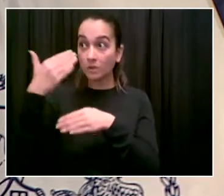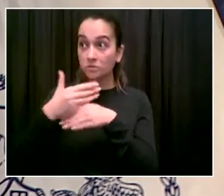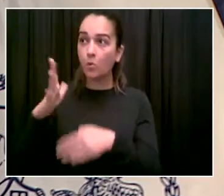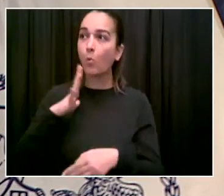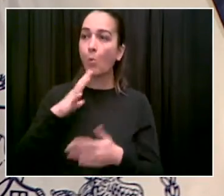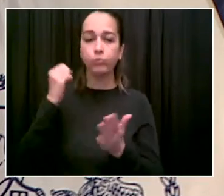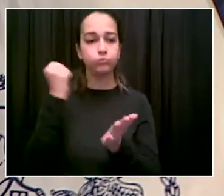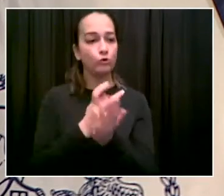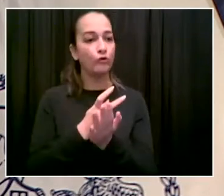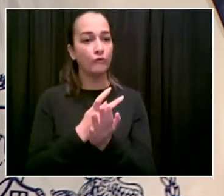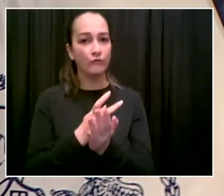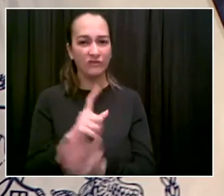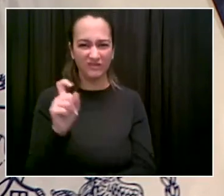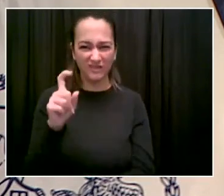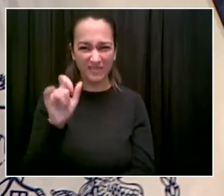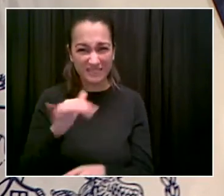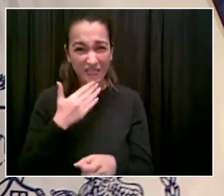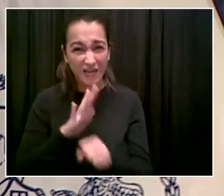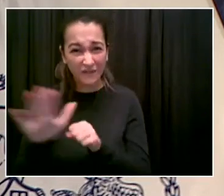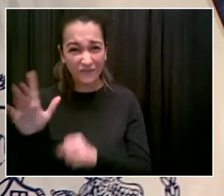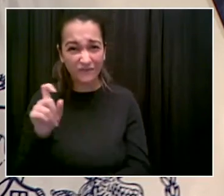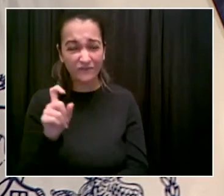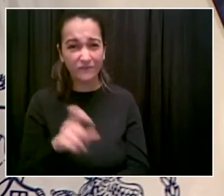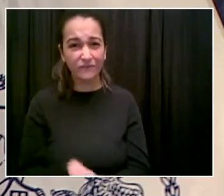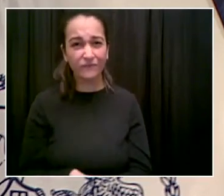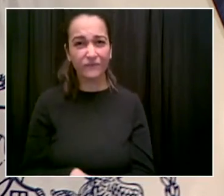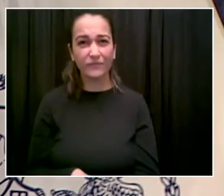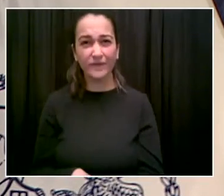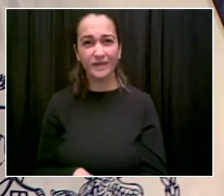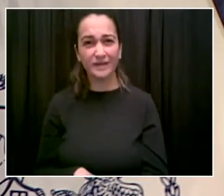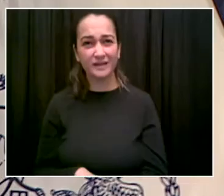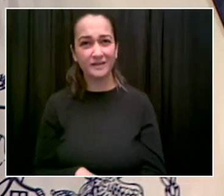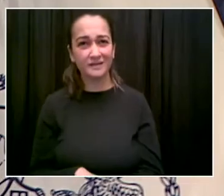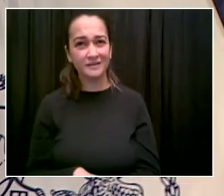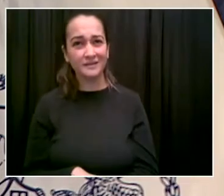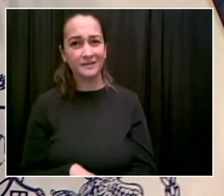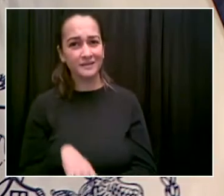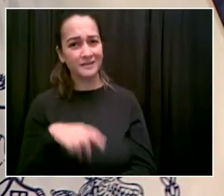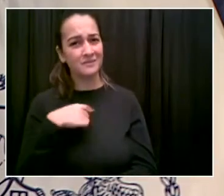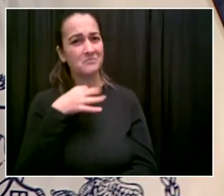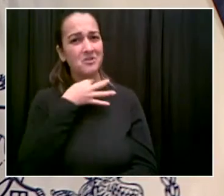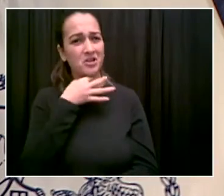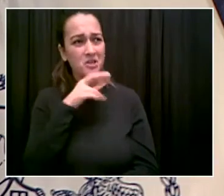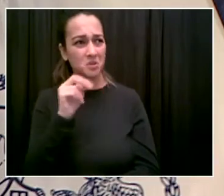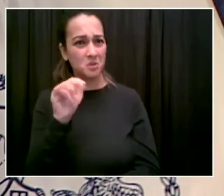WILL THE CITY PUBLISH MORE NORMATIVE ASSESSMENTS INCLUDING CO2